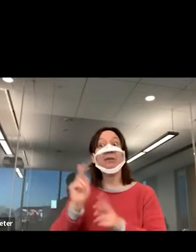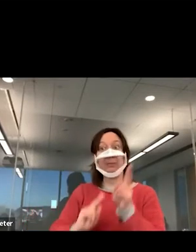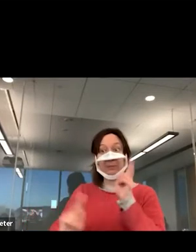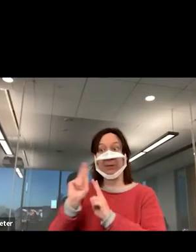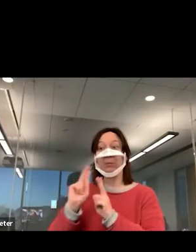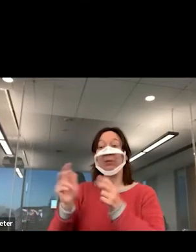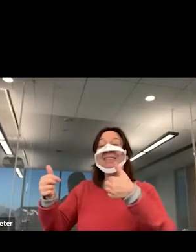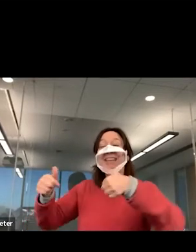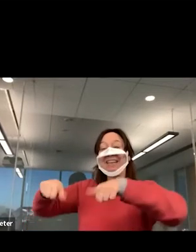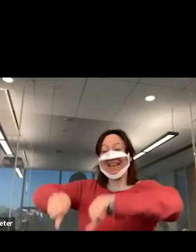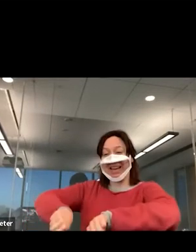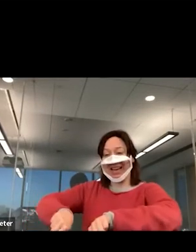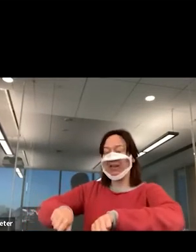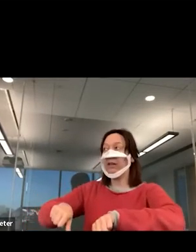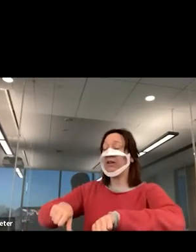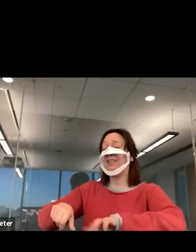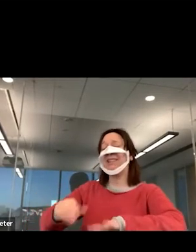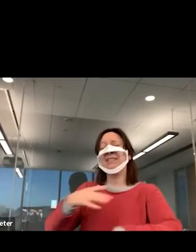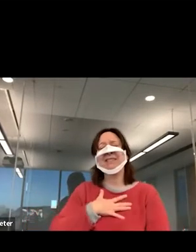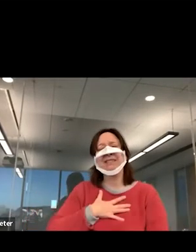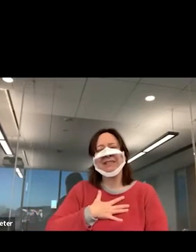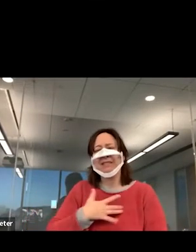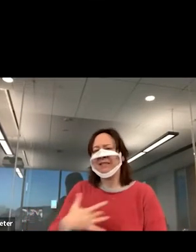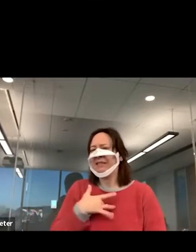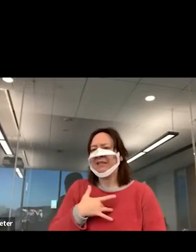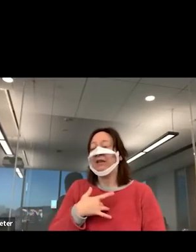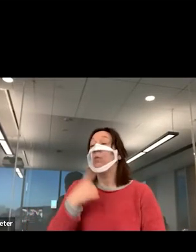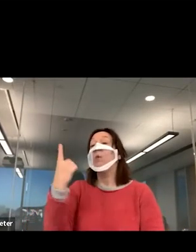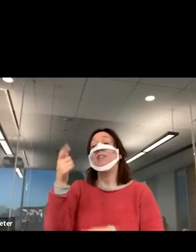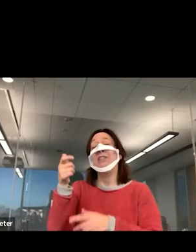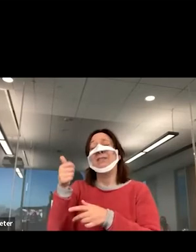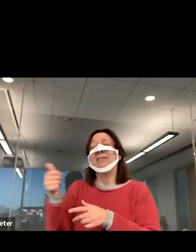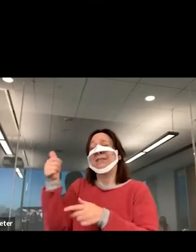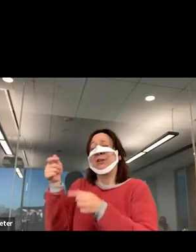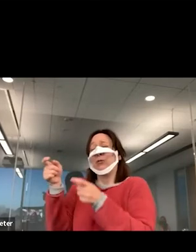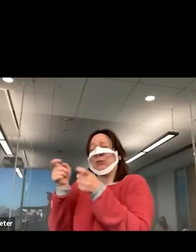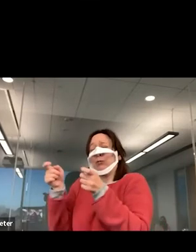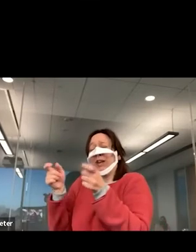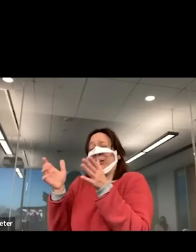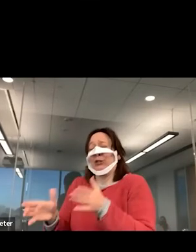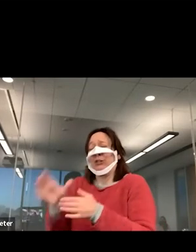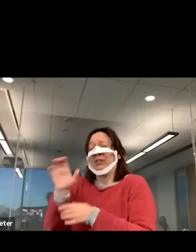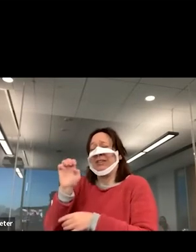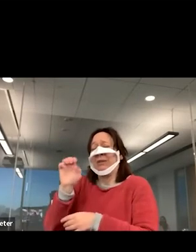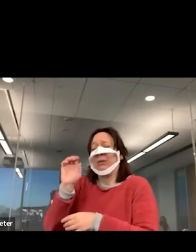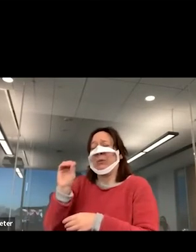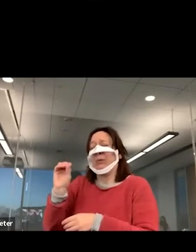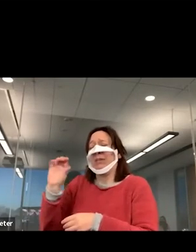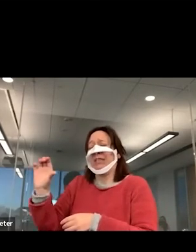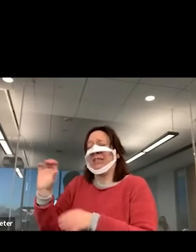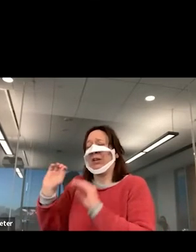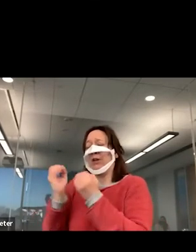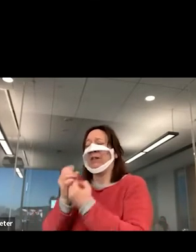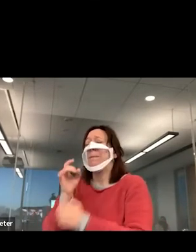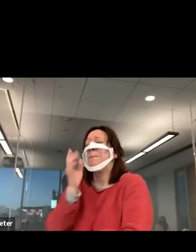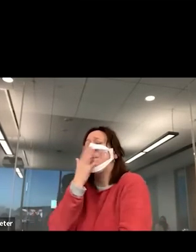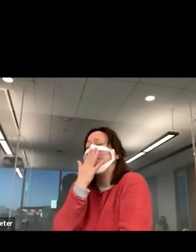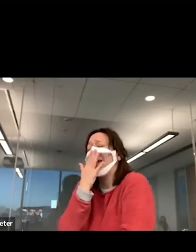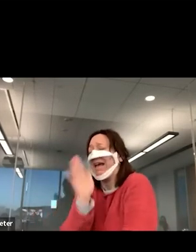had someone a director of an eeoc office so this is really bad he's the director of an eeoc office